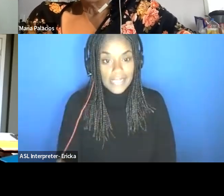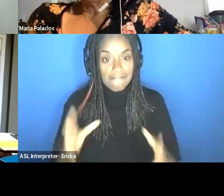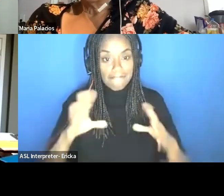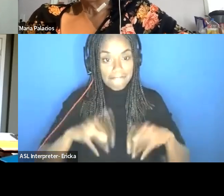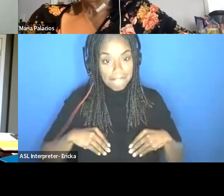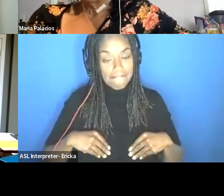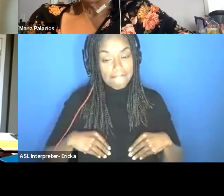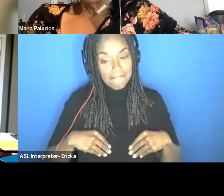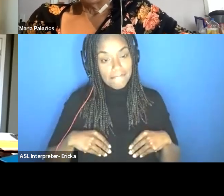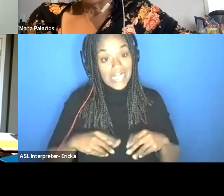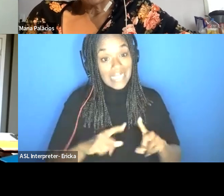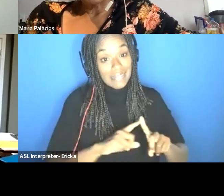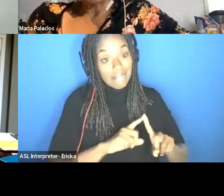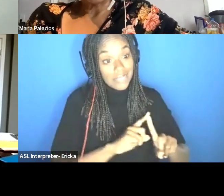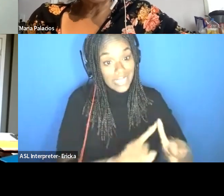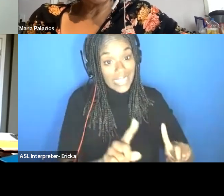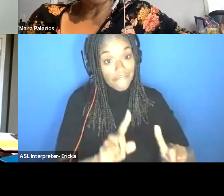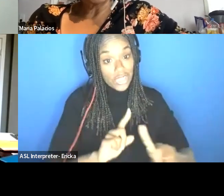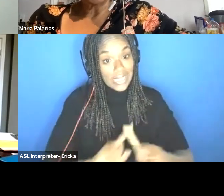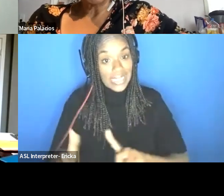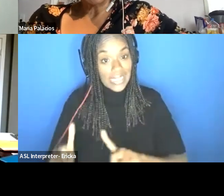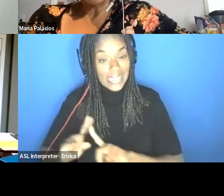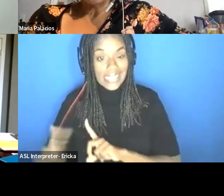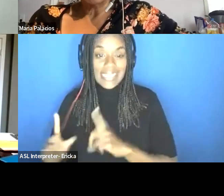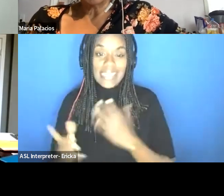[Maria] I think this has already been sorts of touched on a little bit, Brenda was speaking, but, there are many advantages to hiring diversity and that is, one of them is it allows us to see life through a difference lens and bring different perspective into the movement and